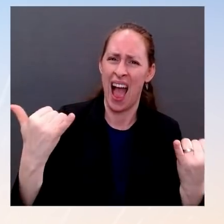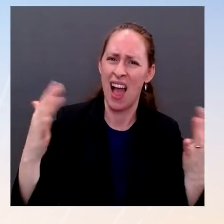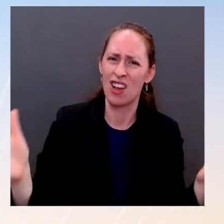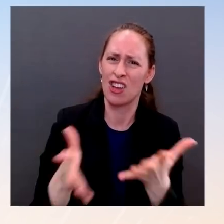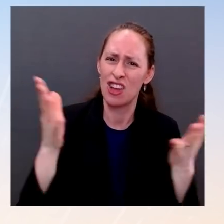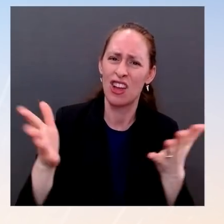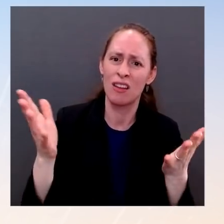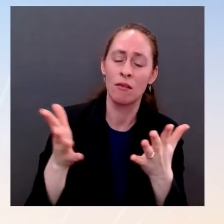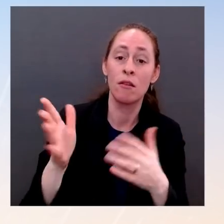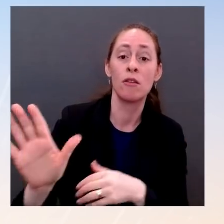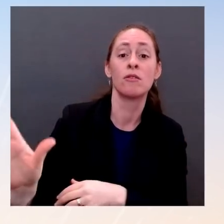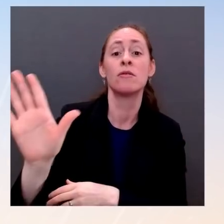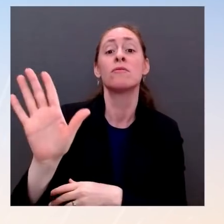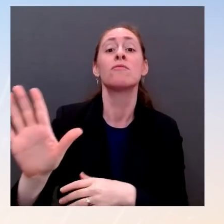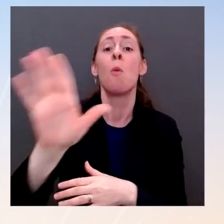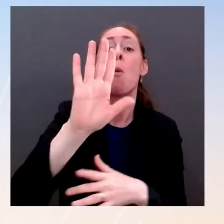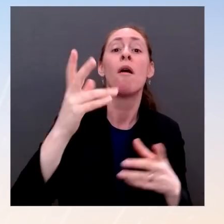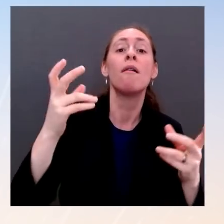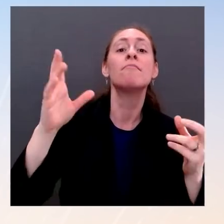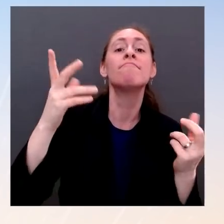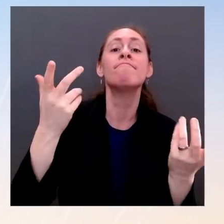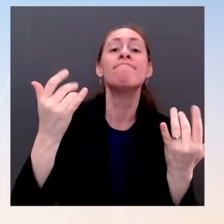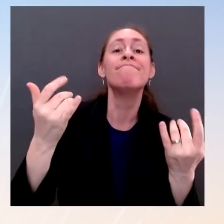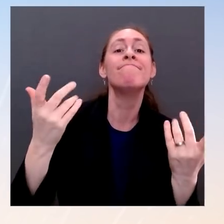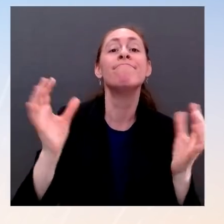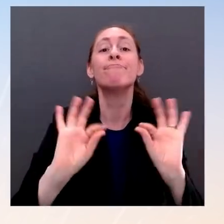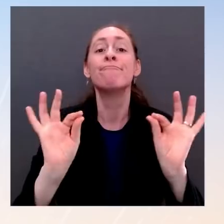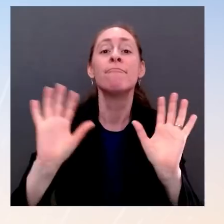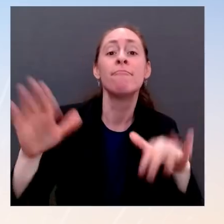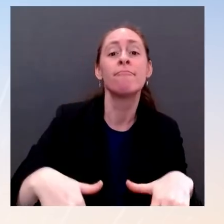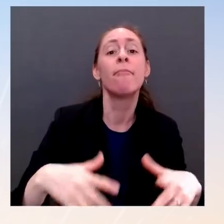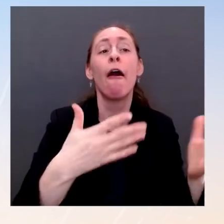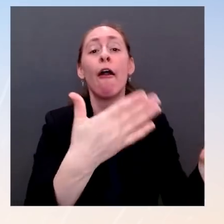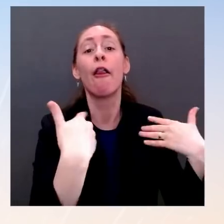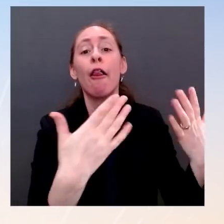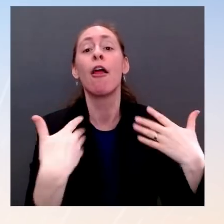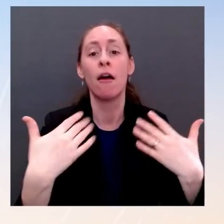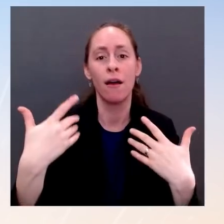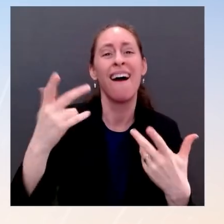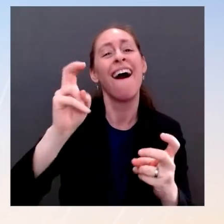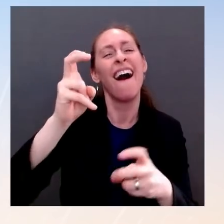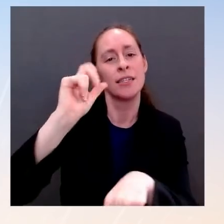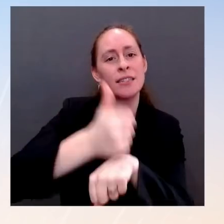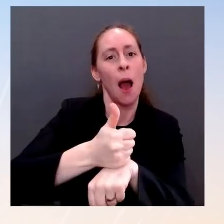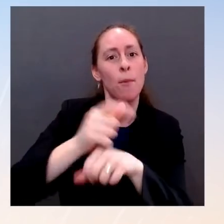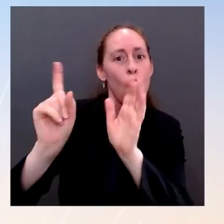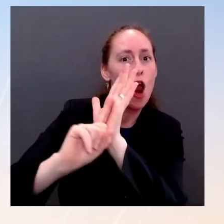of putting on an alarm so one can rapidly identify if there is an intruder and quickly contain and respond.